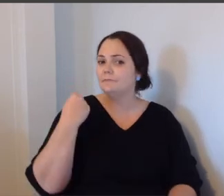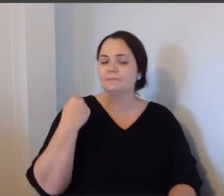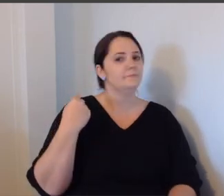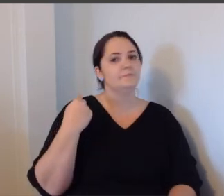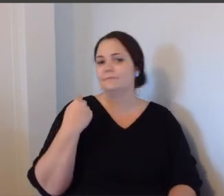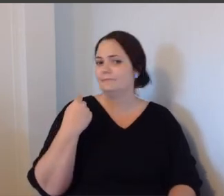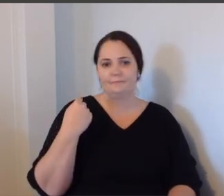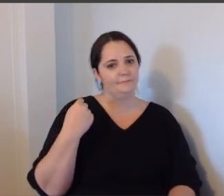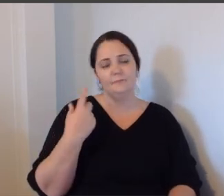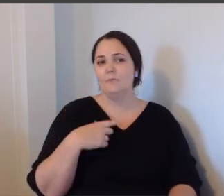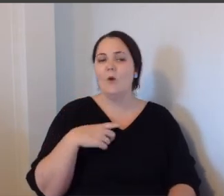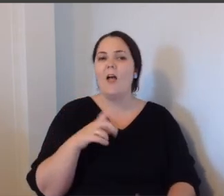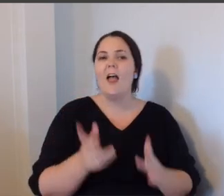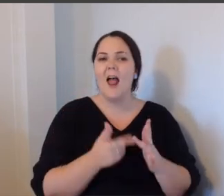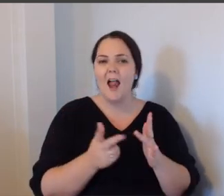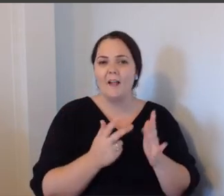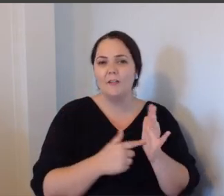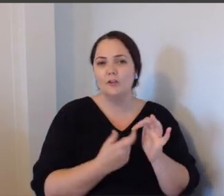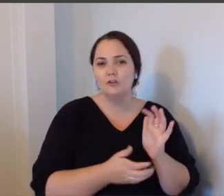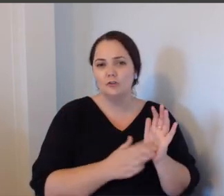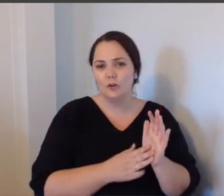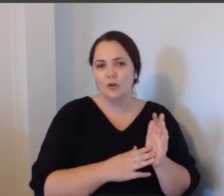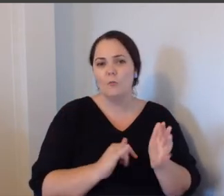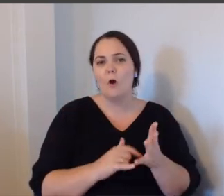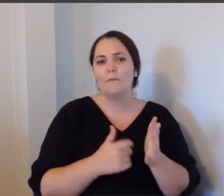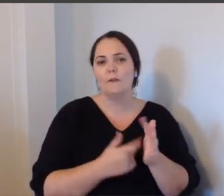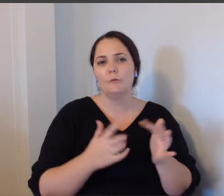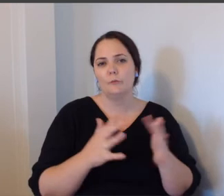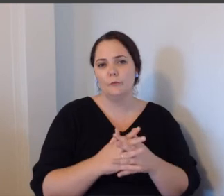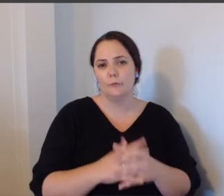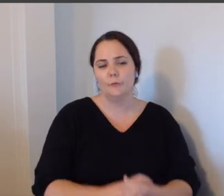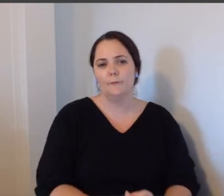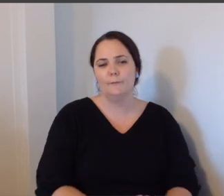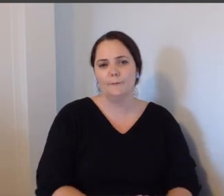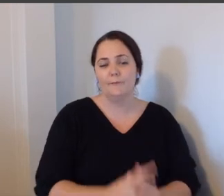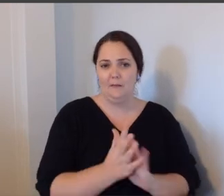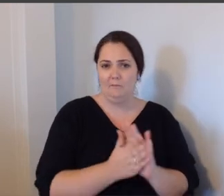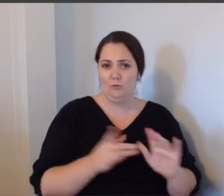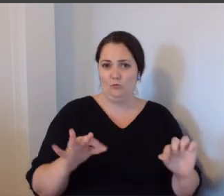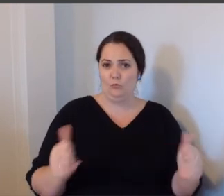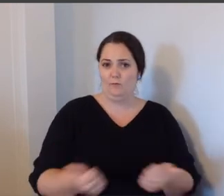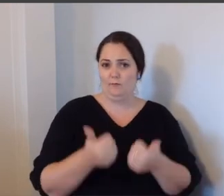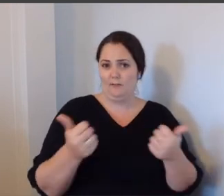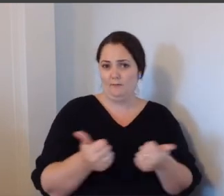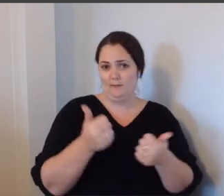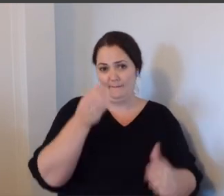The absence of women had nothing to do with lack or genius or talent. Instead it was structural,